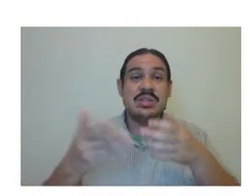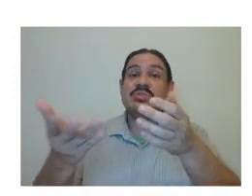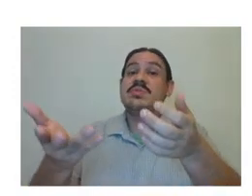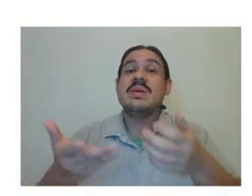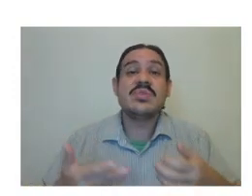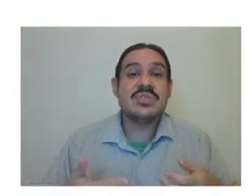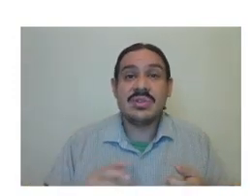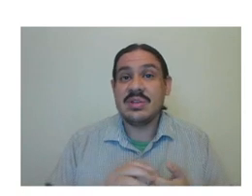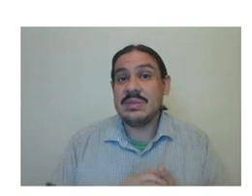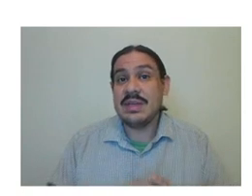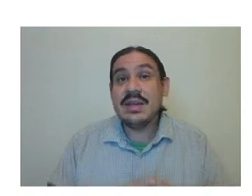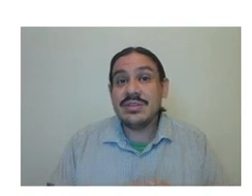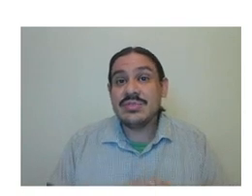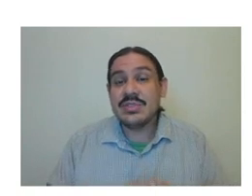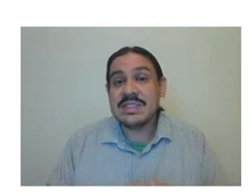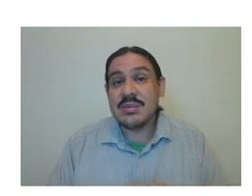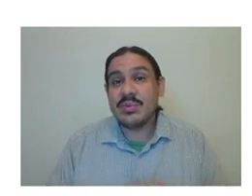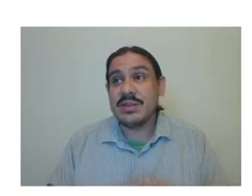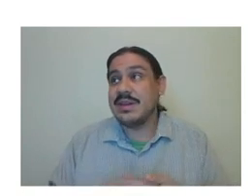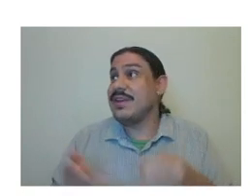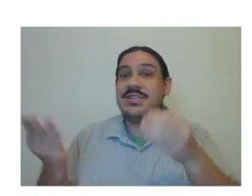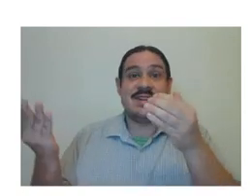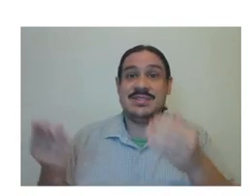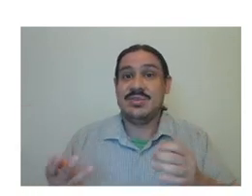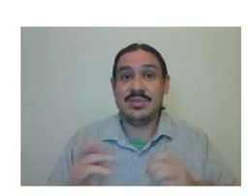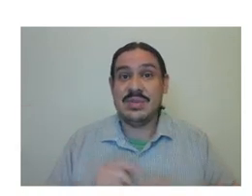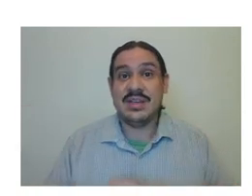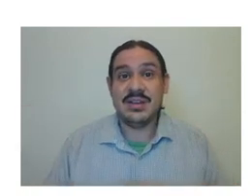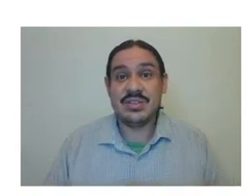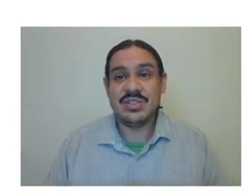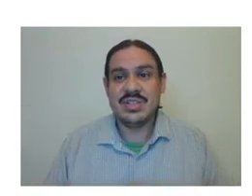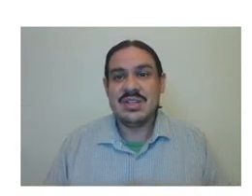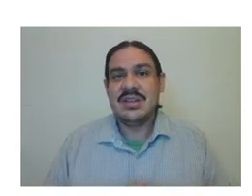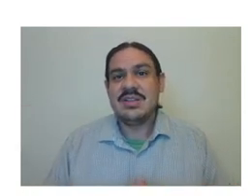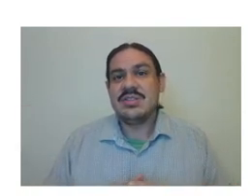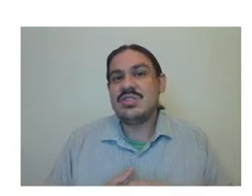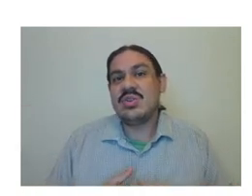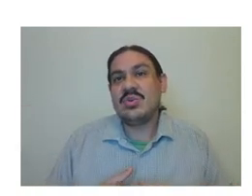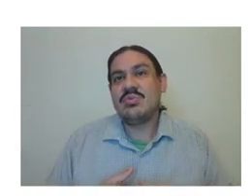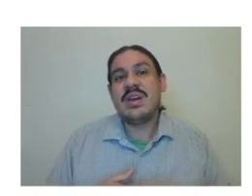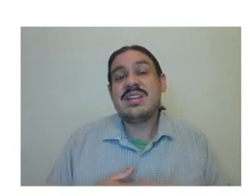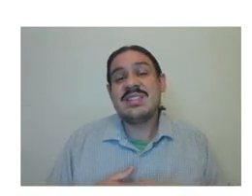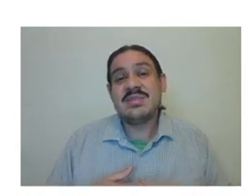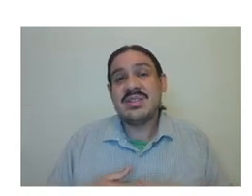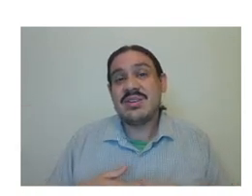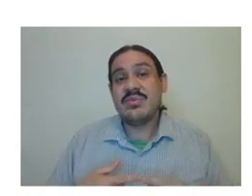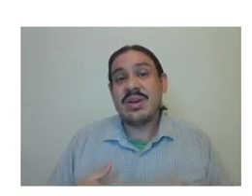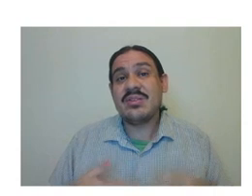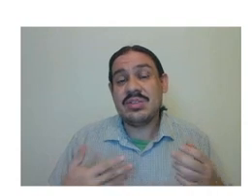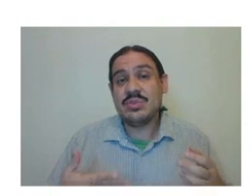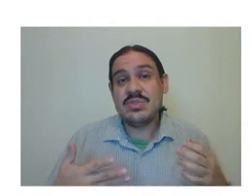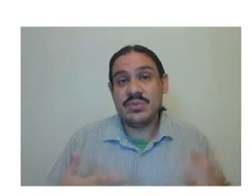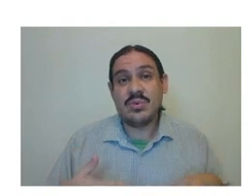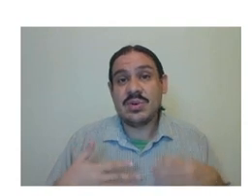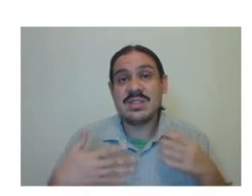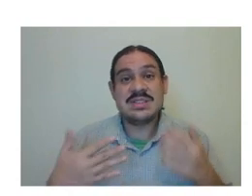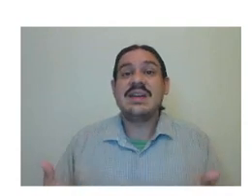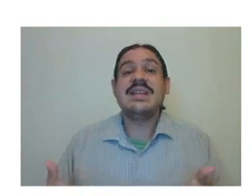sign languages so text chat is going to have to be in English or through video but if it's written